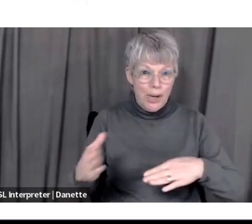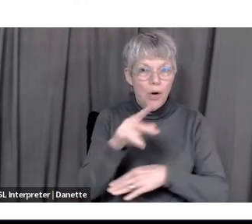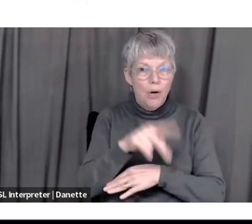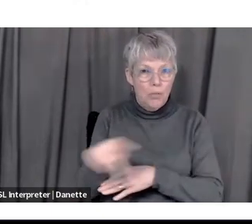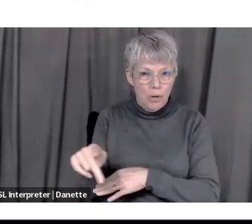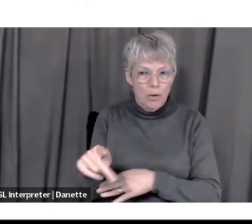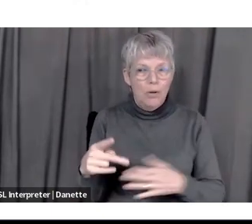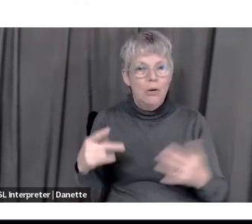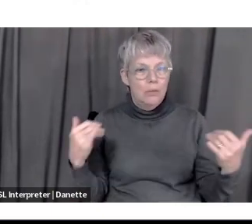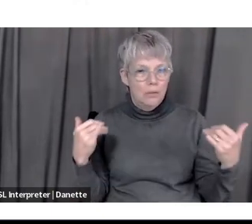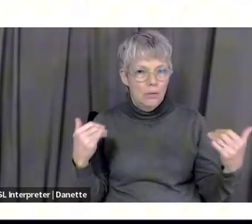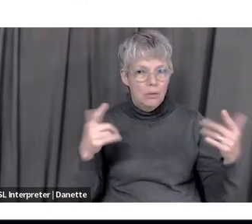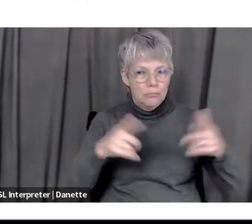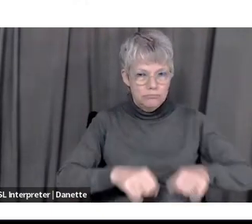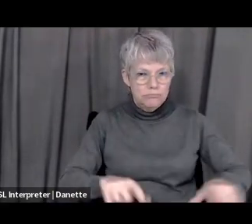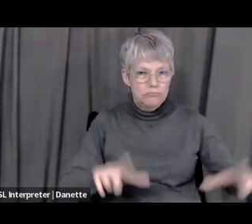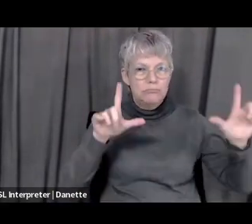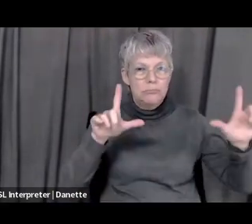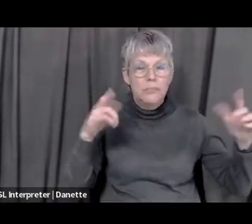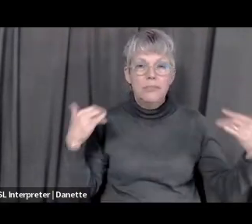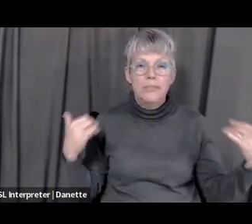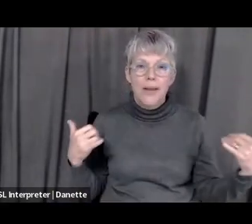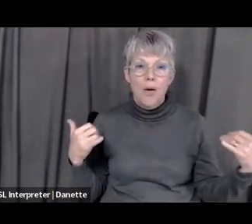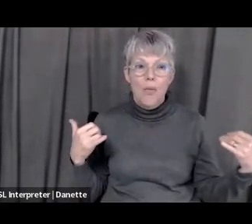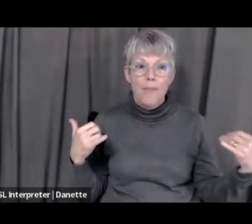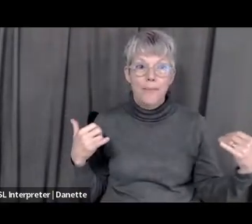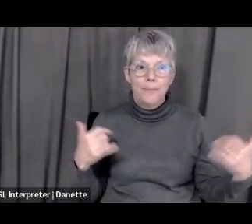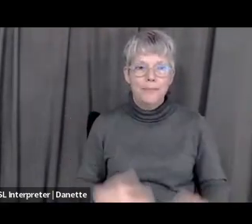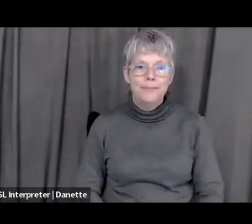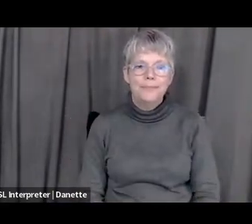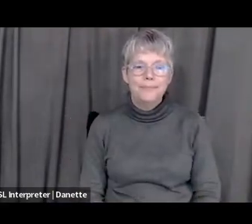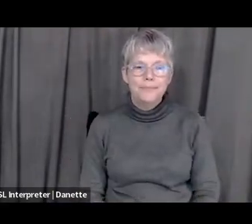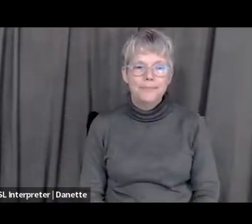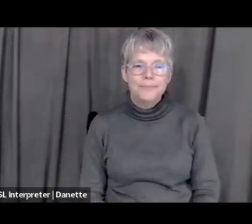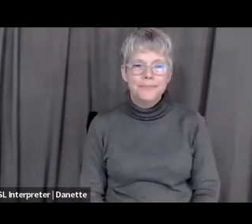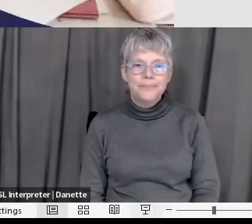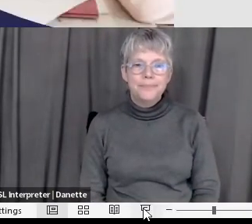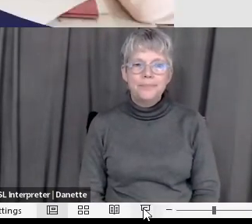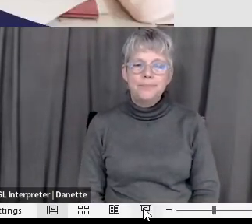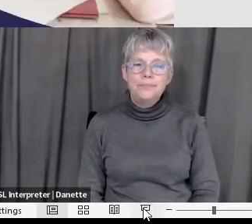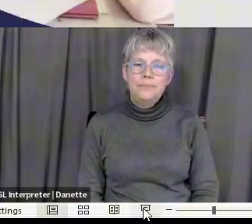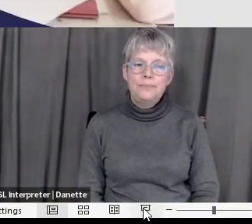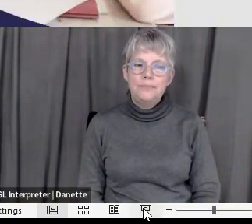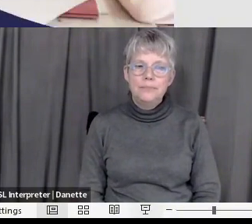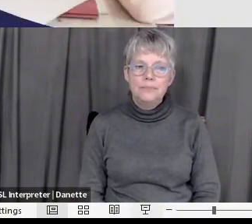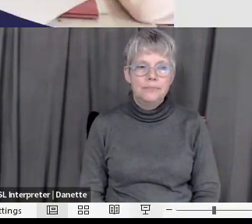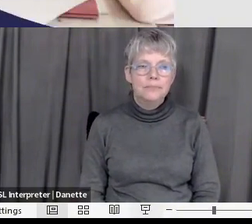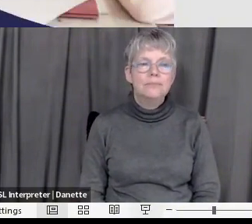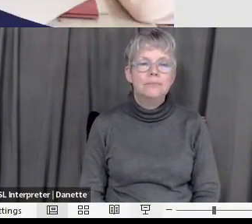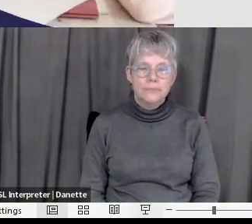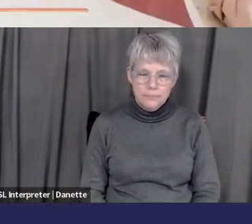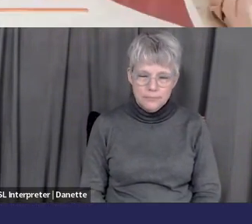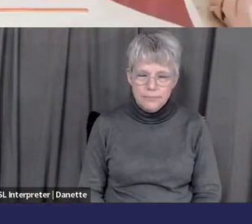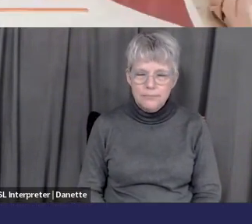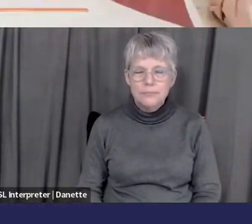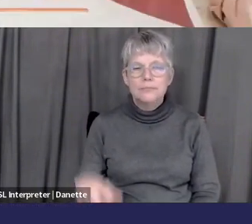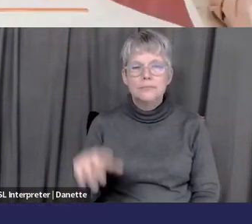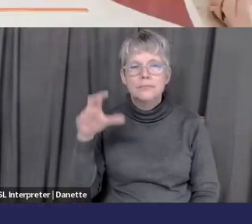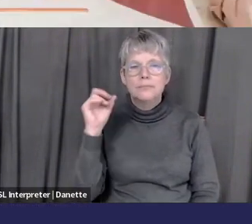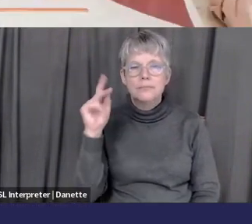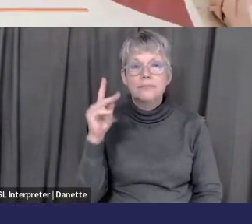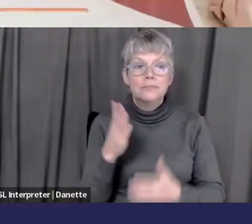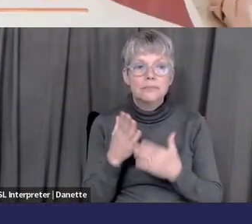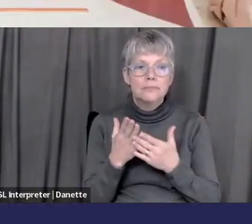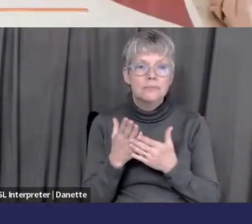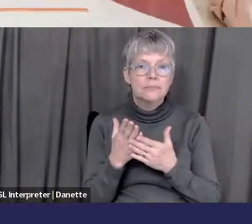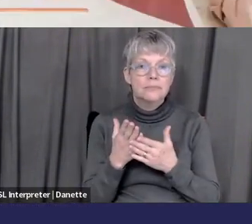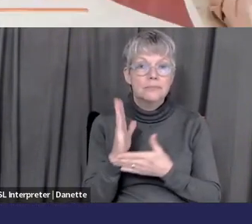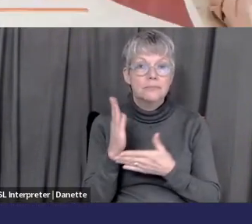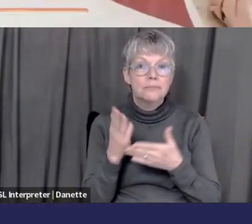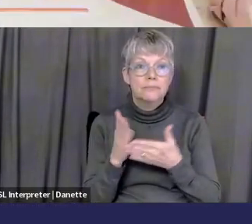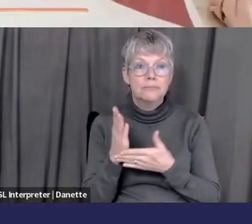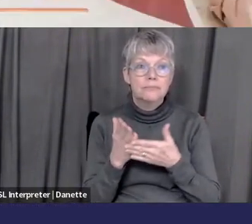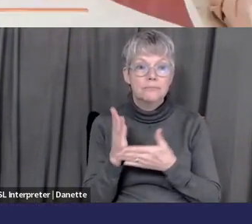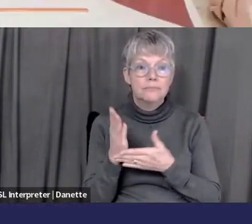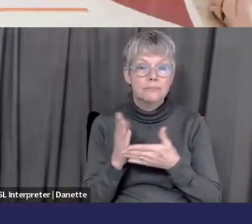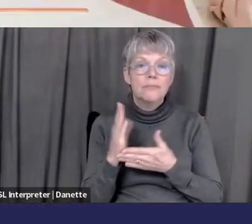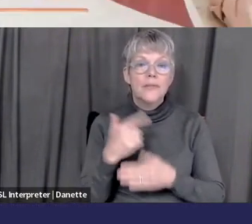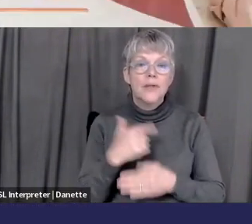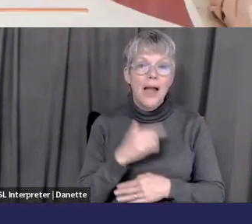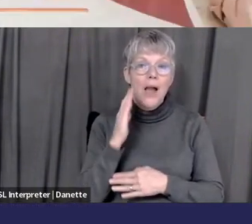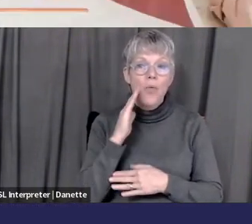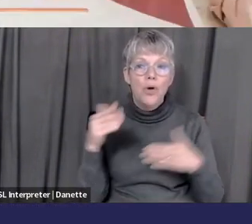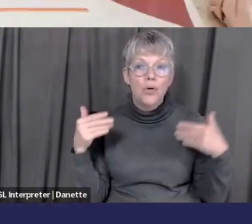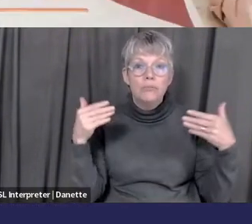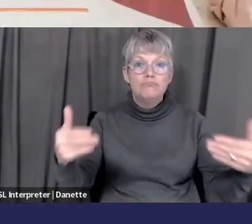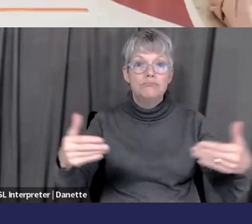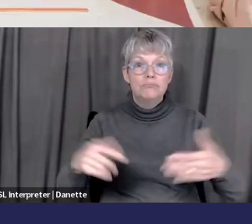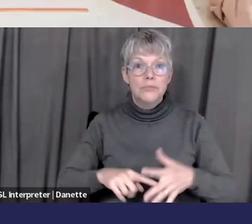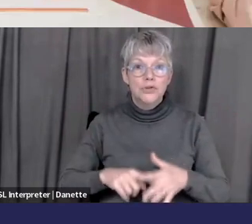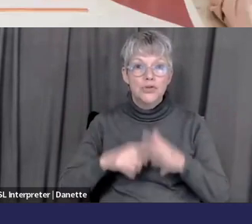All right, all right, I will get started.